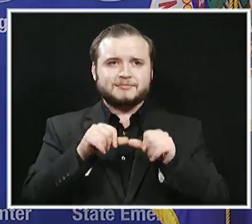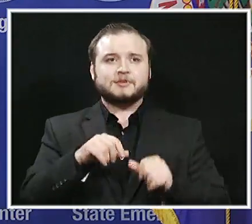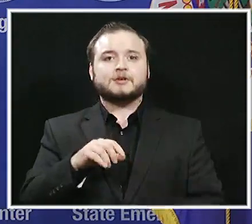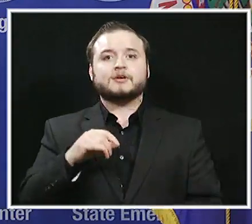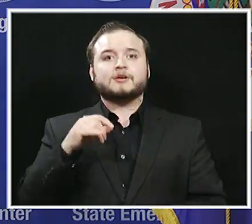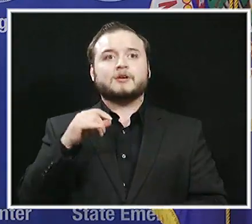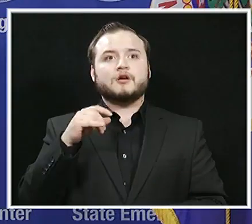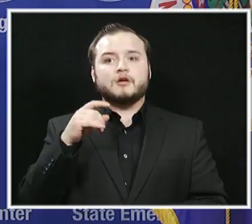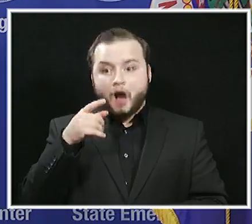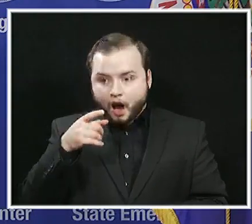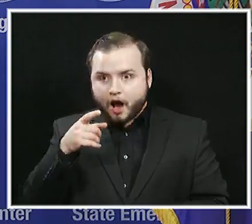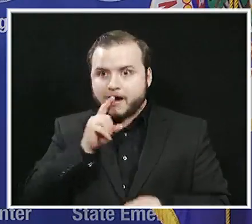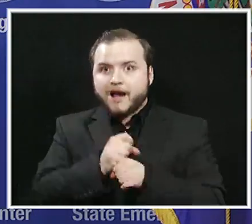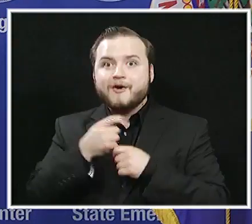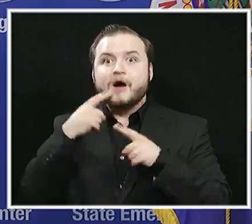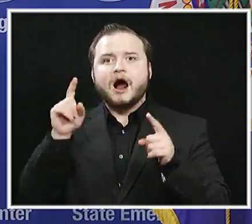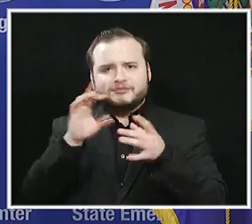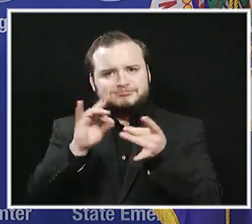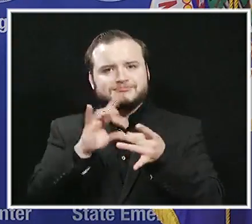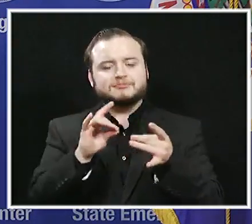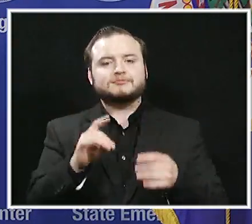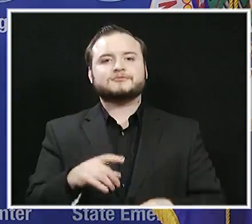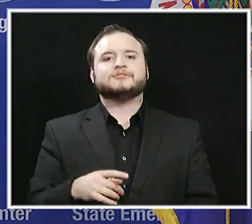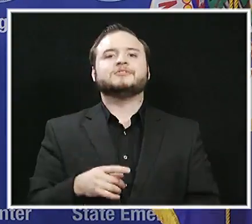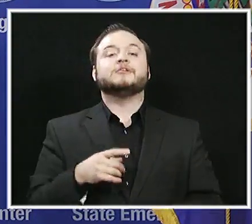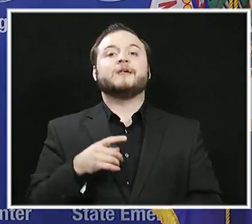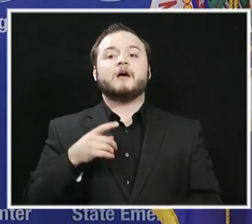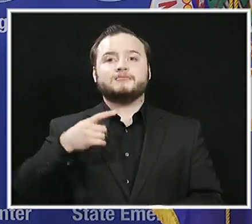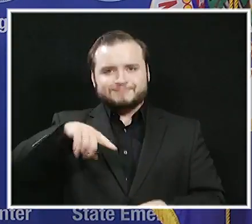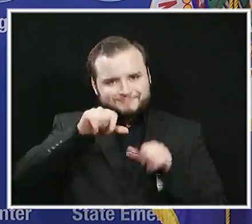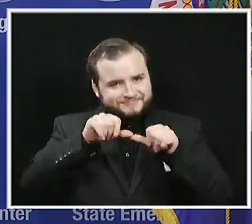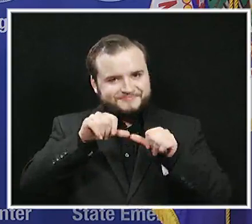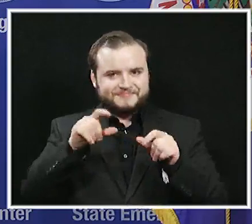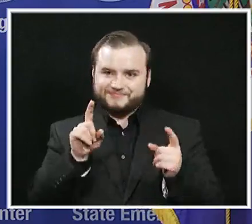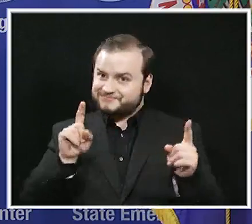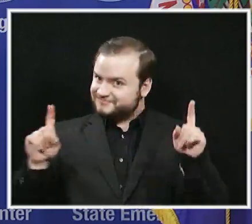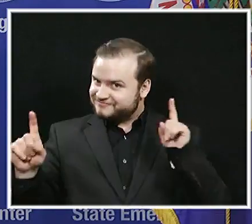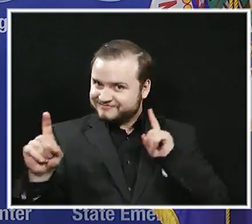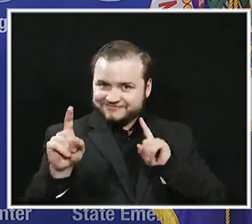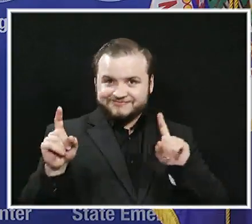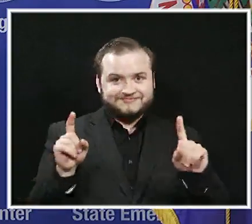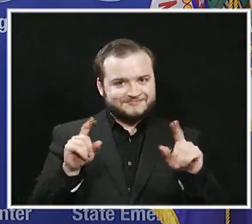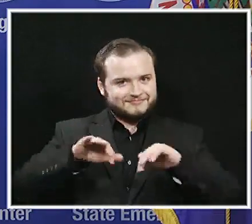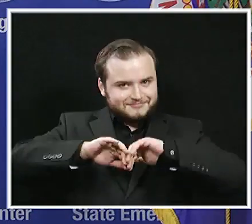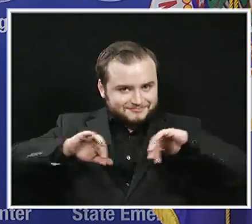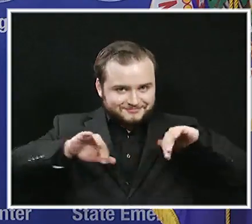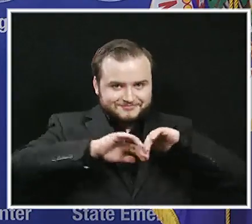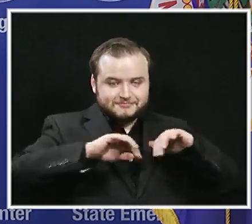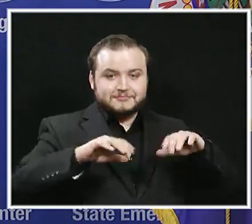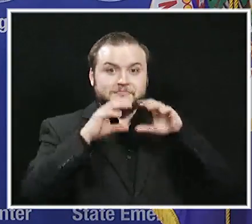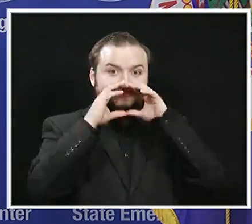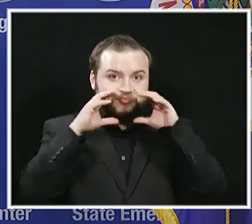you've done has worked. It only works if you choose to do this and as I said, wearing the masks and social